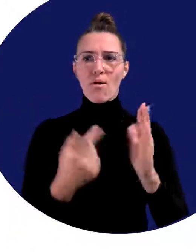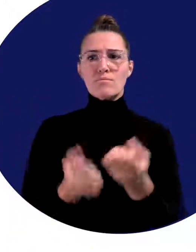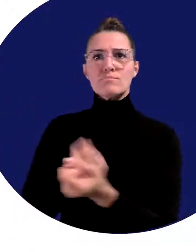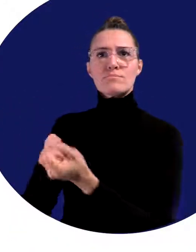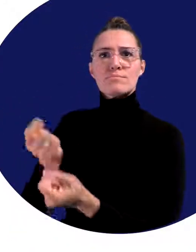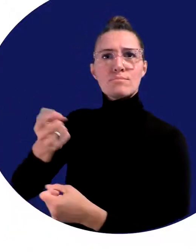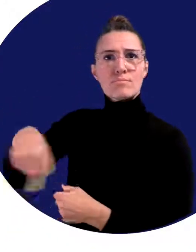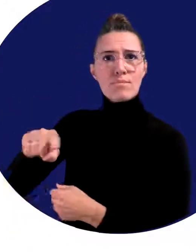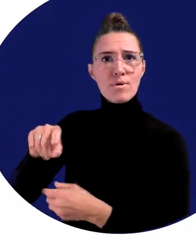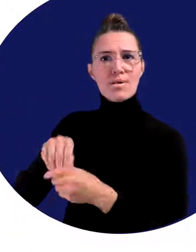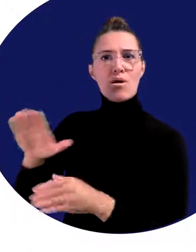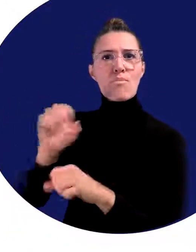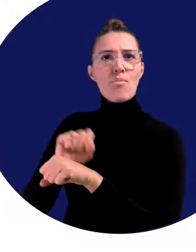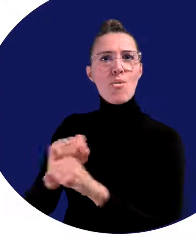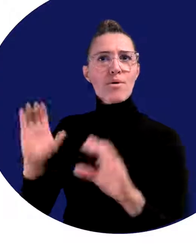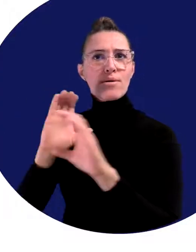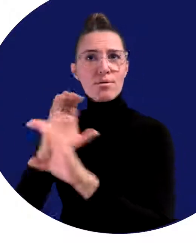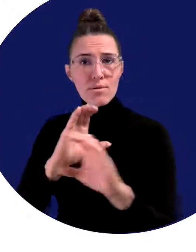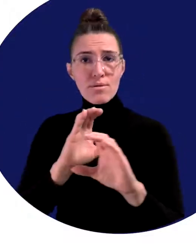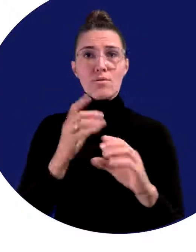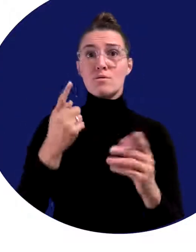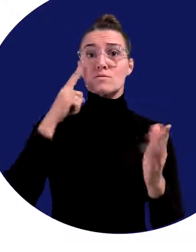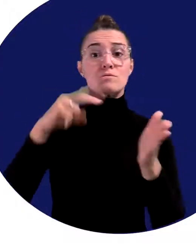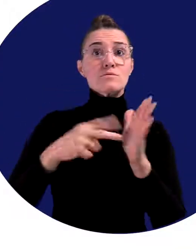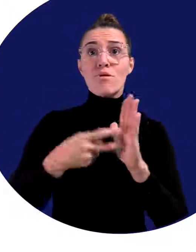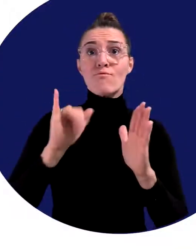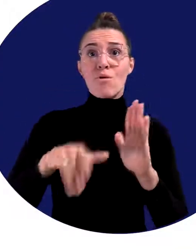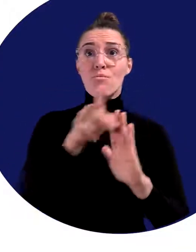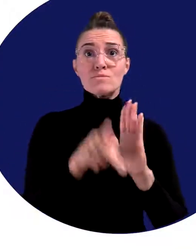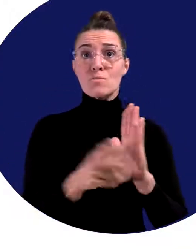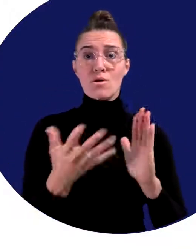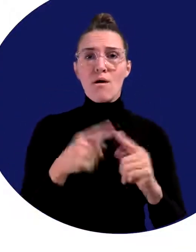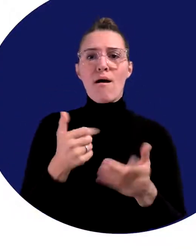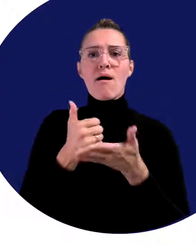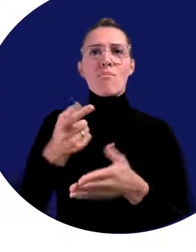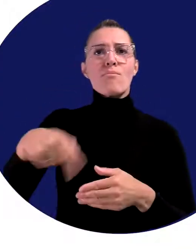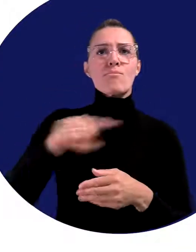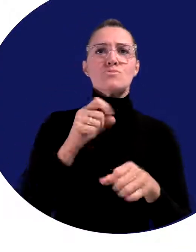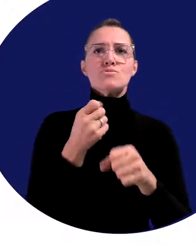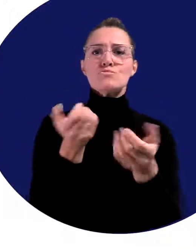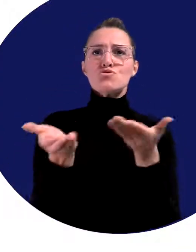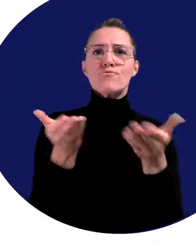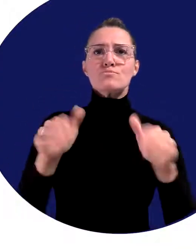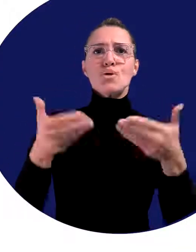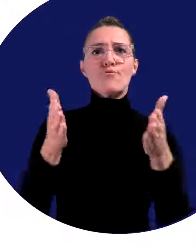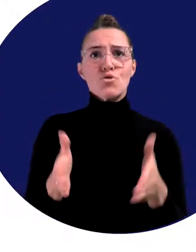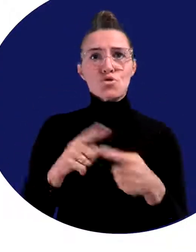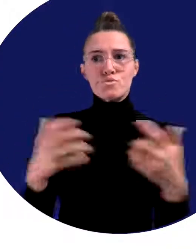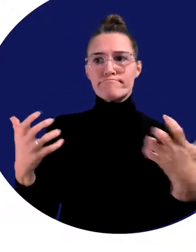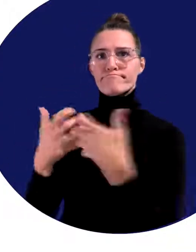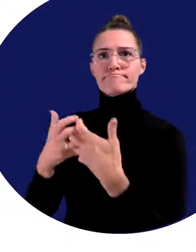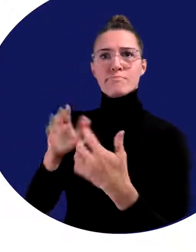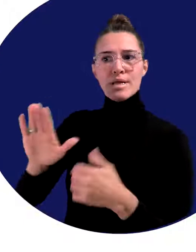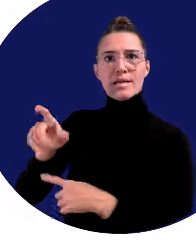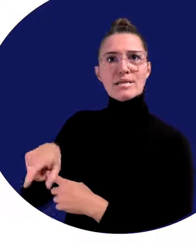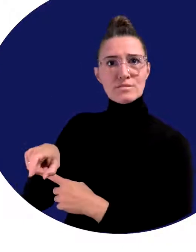youth with disabilities in their employment. The intention of these principles is to help the service providers meet the needs of their young clients.